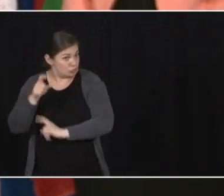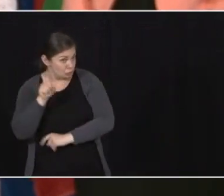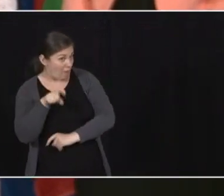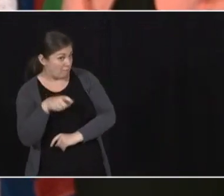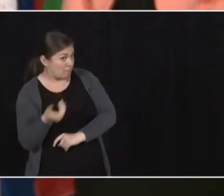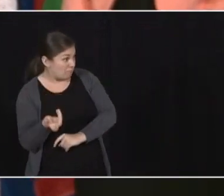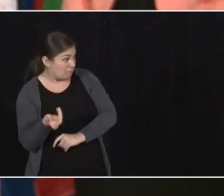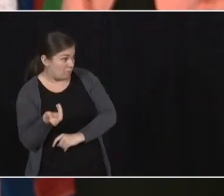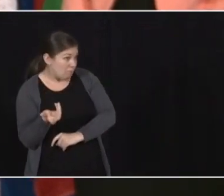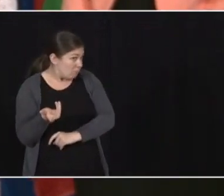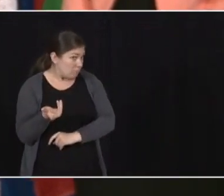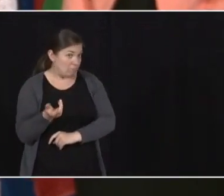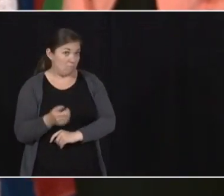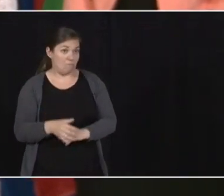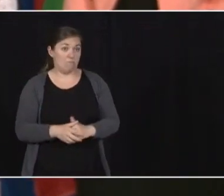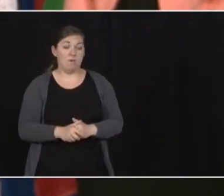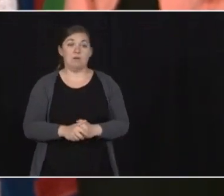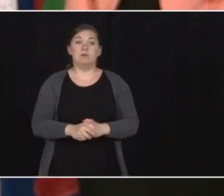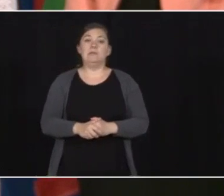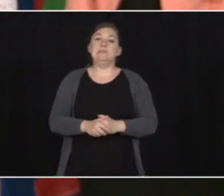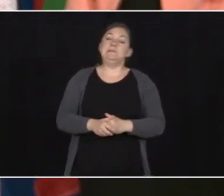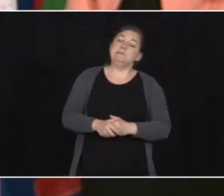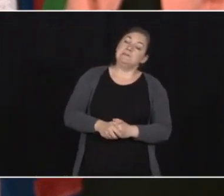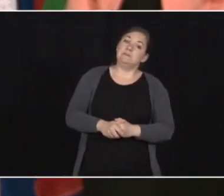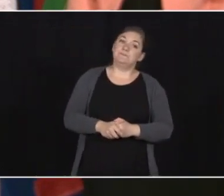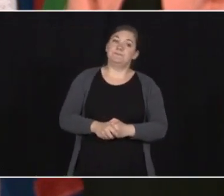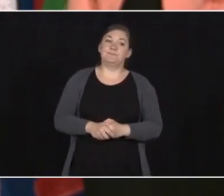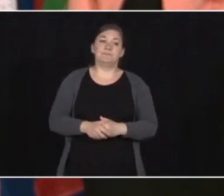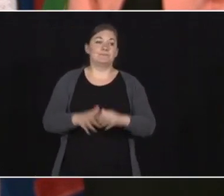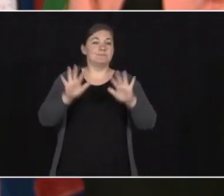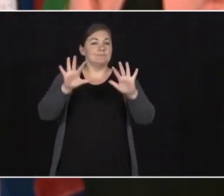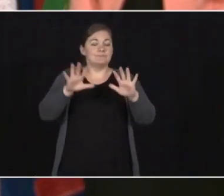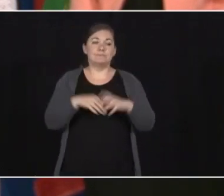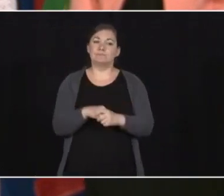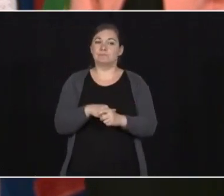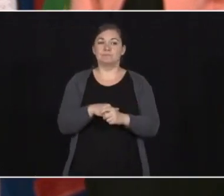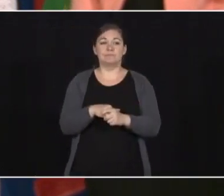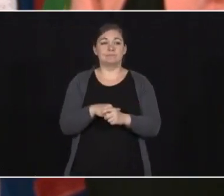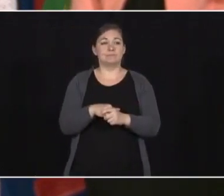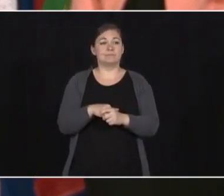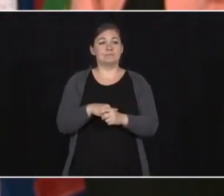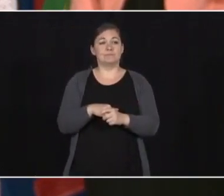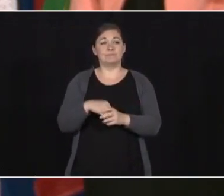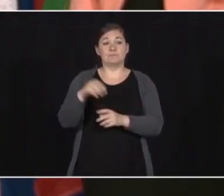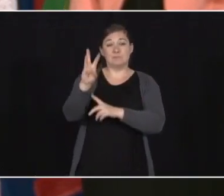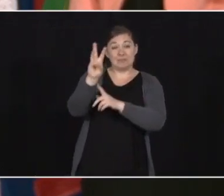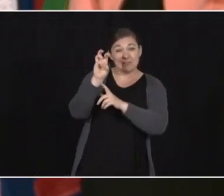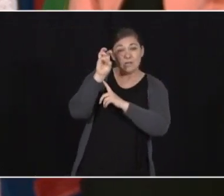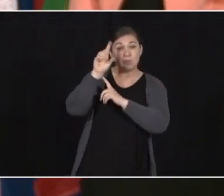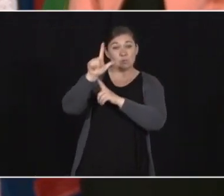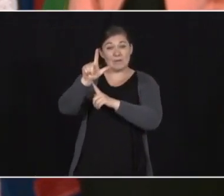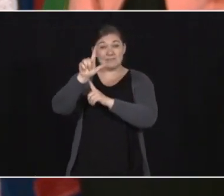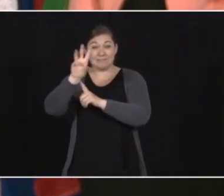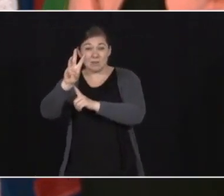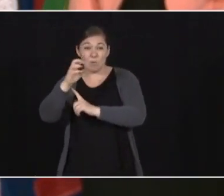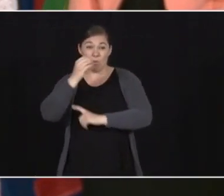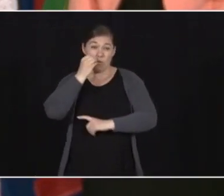Would they be safer if they were with their families? What I said earlier on, you cannot paint a broad brush on 626